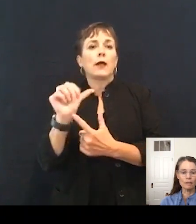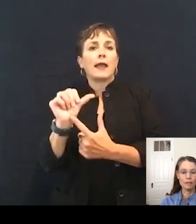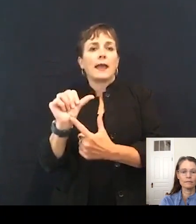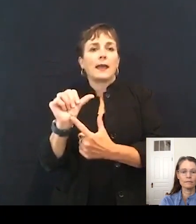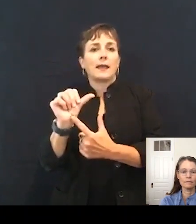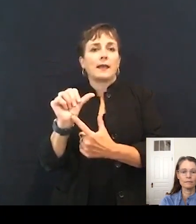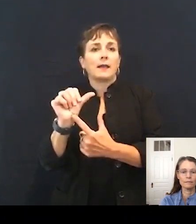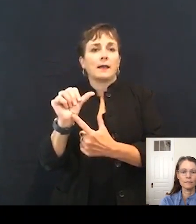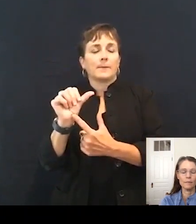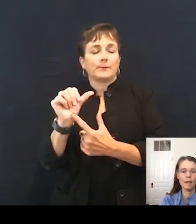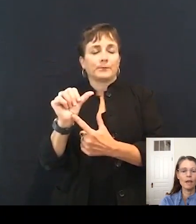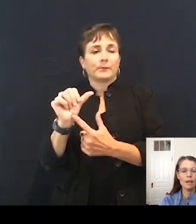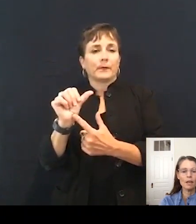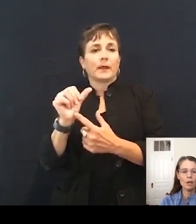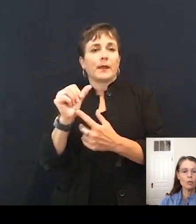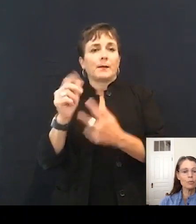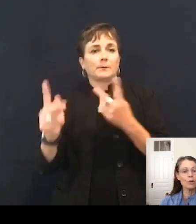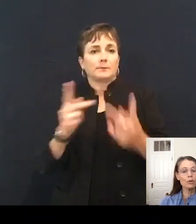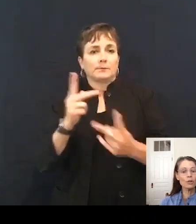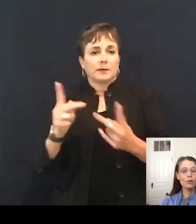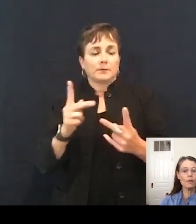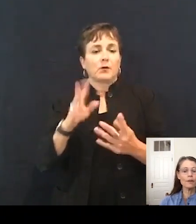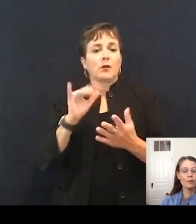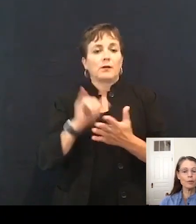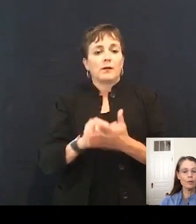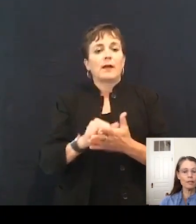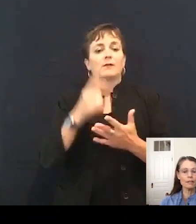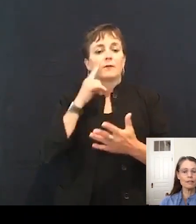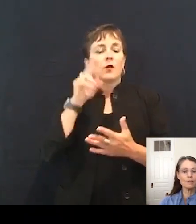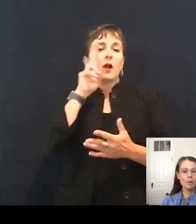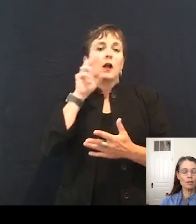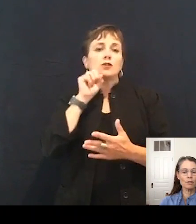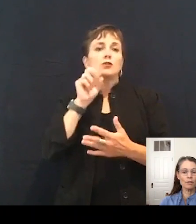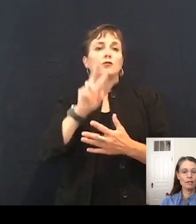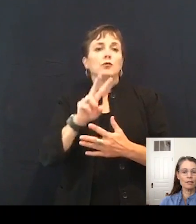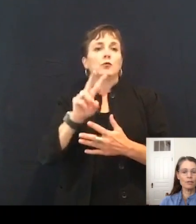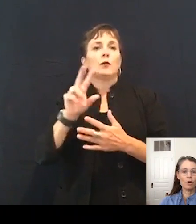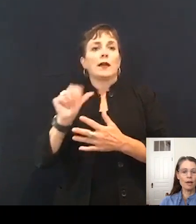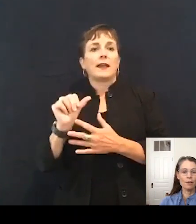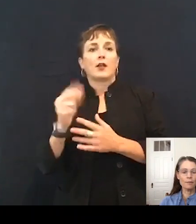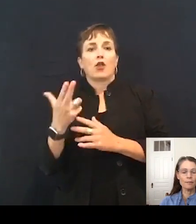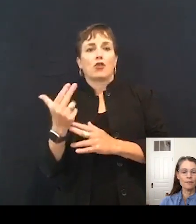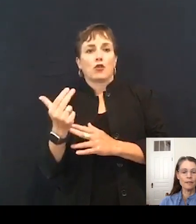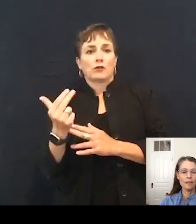ProQR Therapeutics is sponsoring this trial.